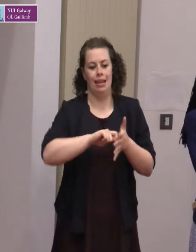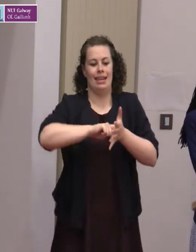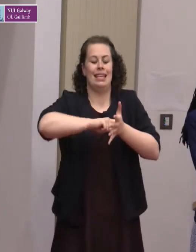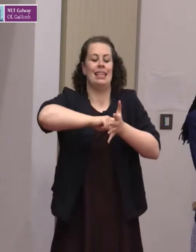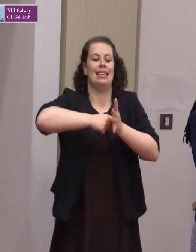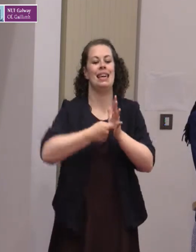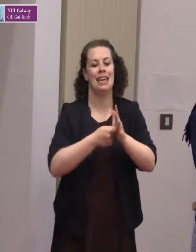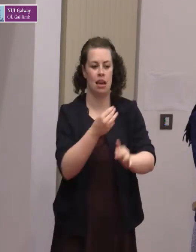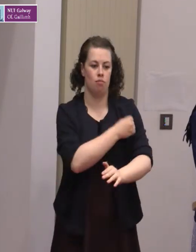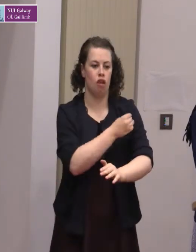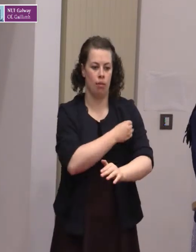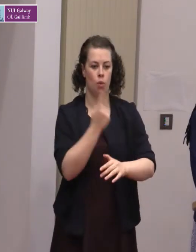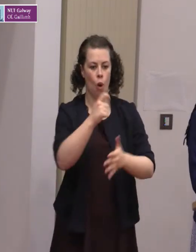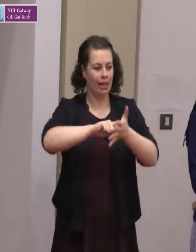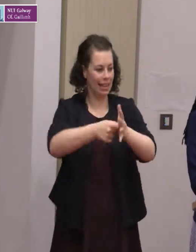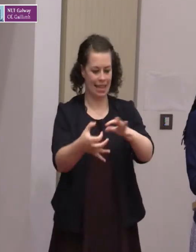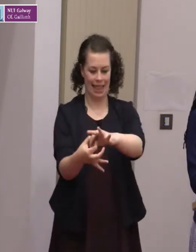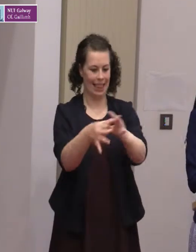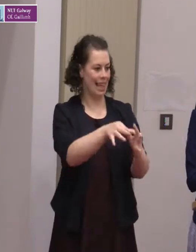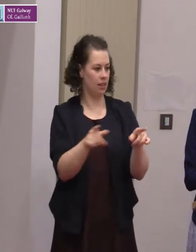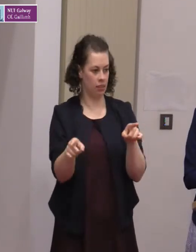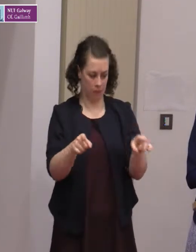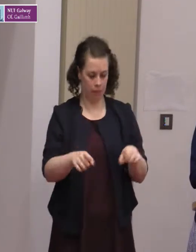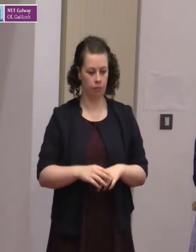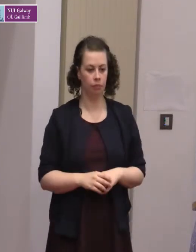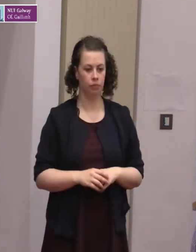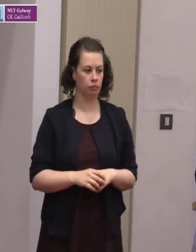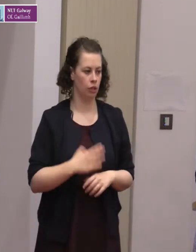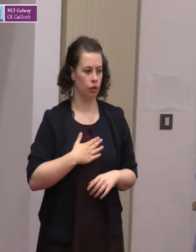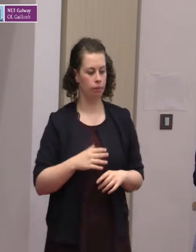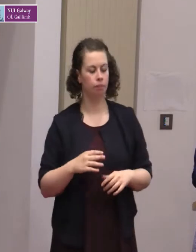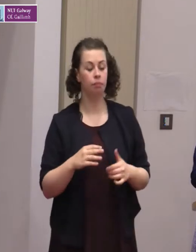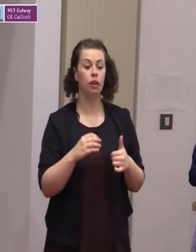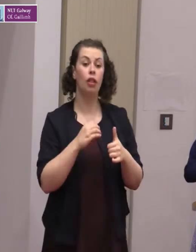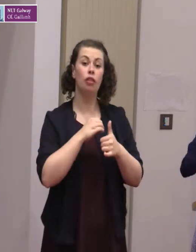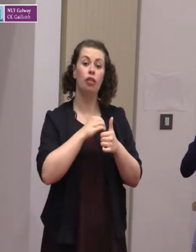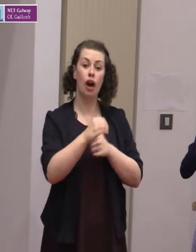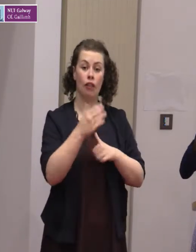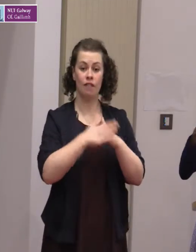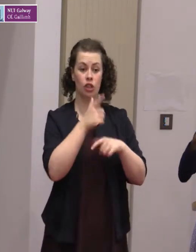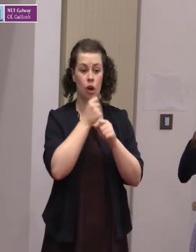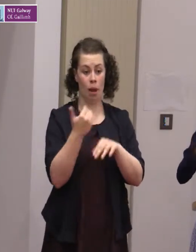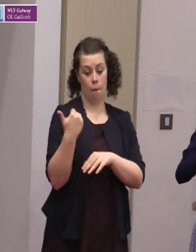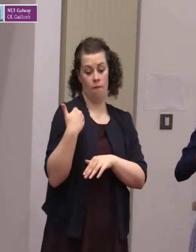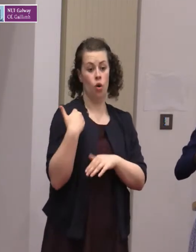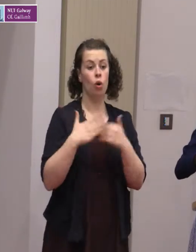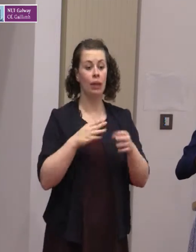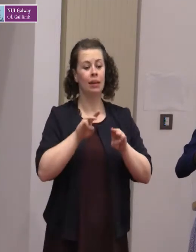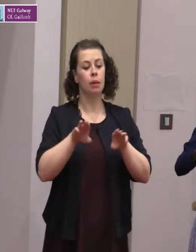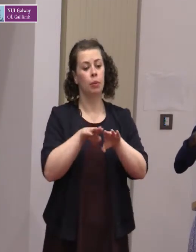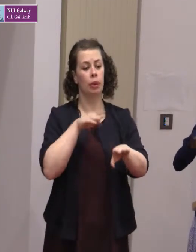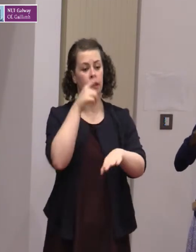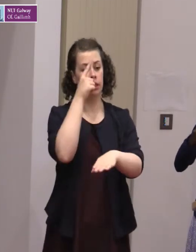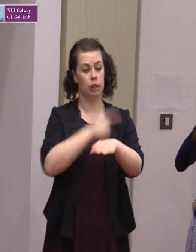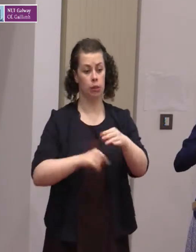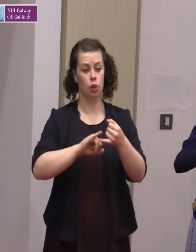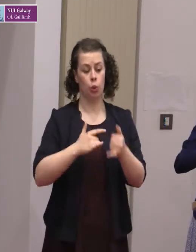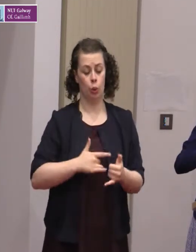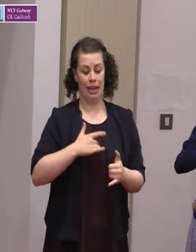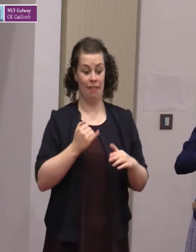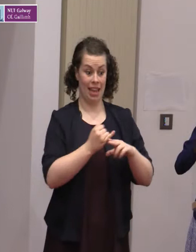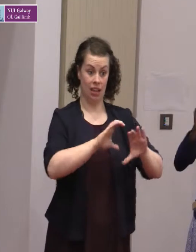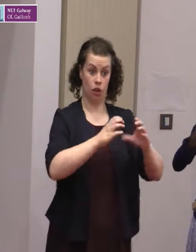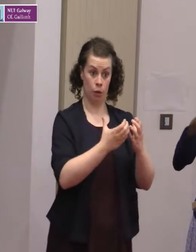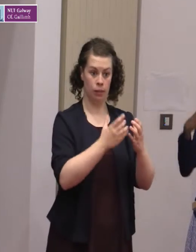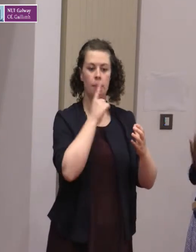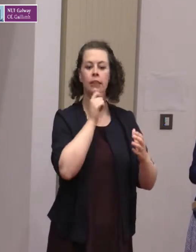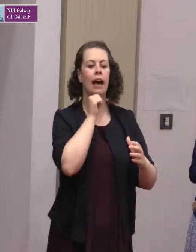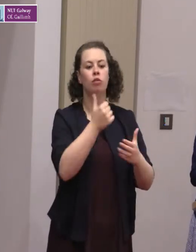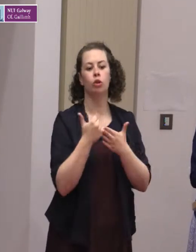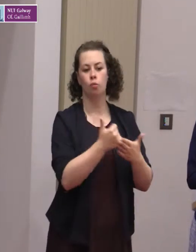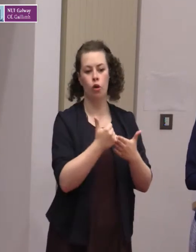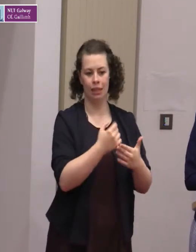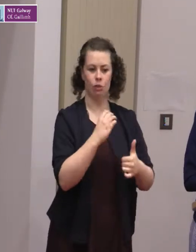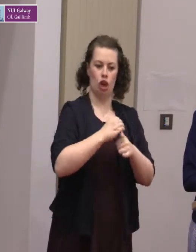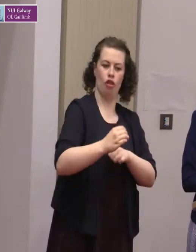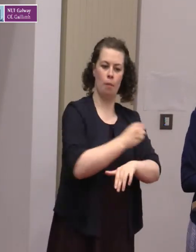The other one I mentioned earlier is people living in the community but without support.